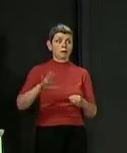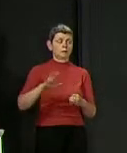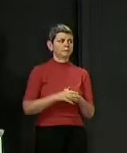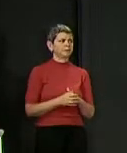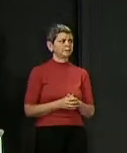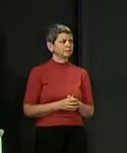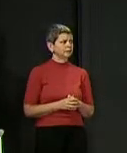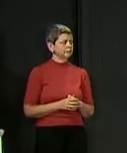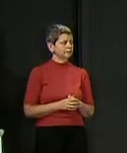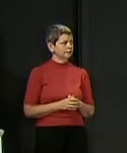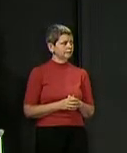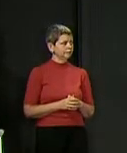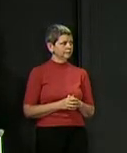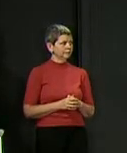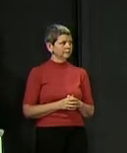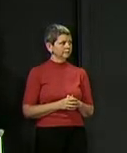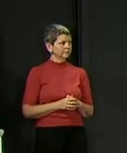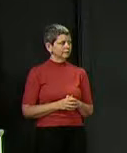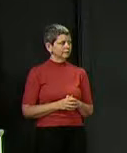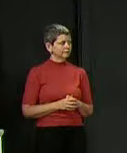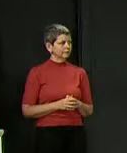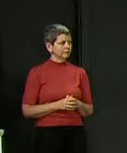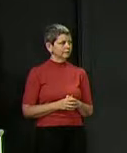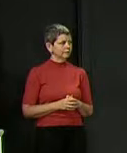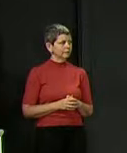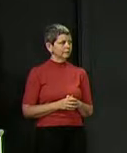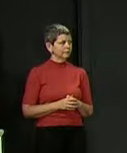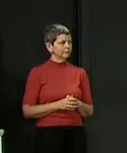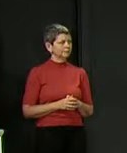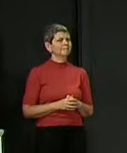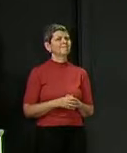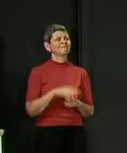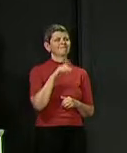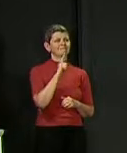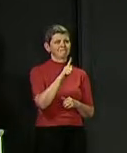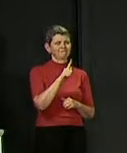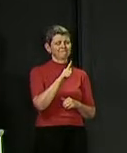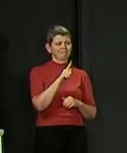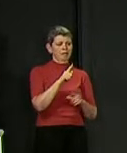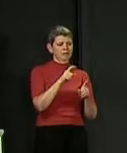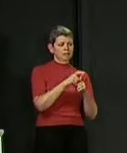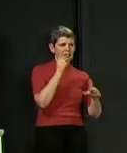Thank you, First minister. My question is on the cross-border cluster, and is to yourself